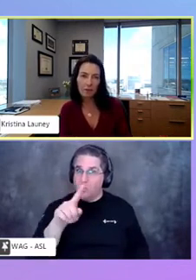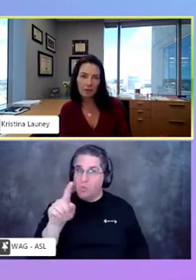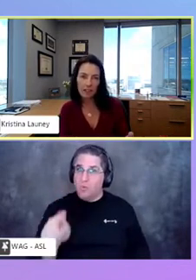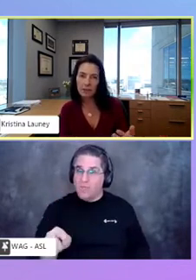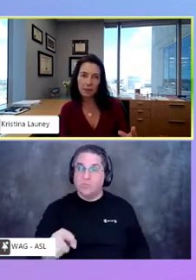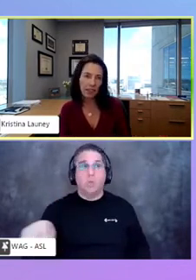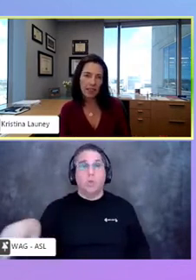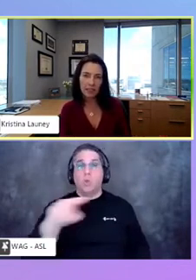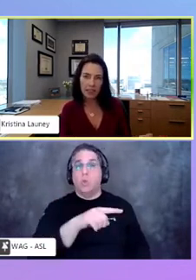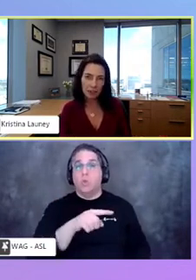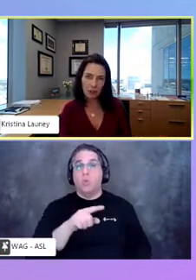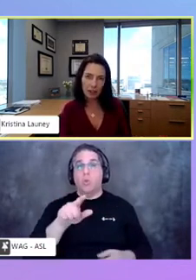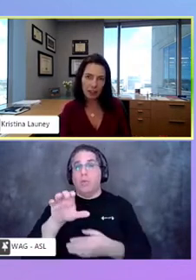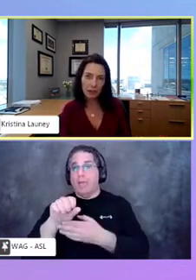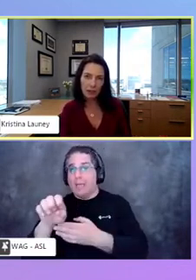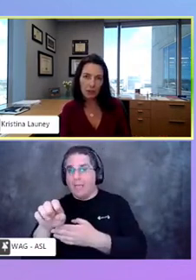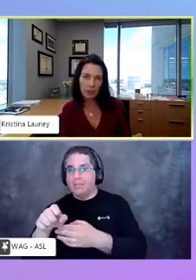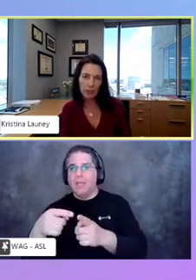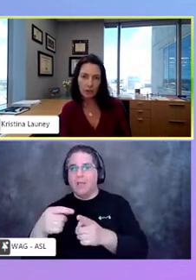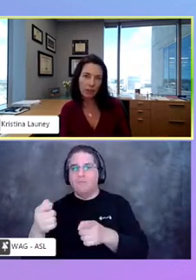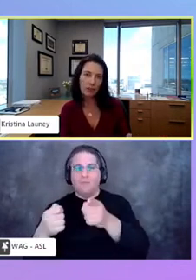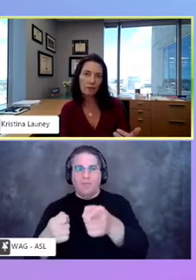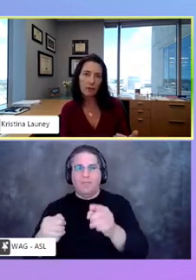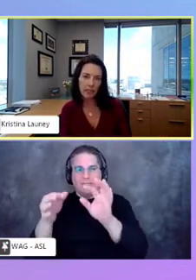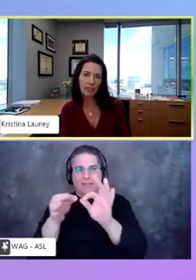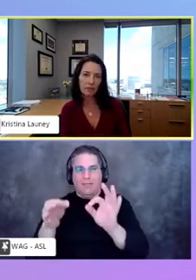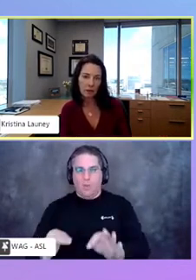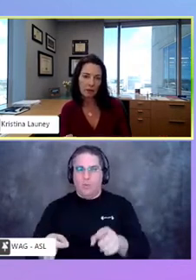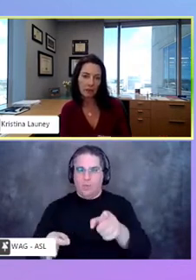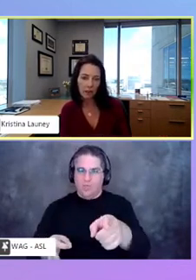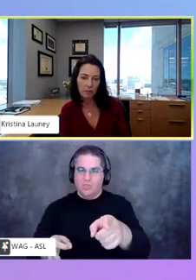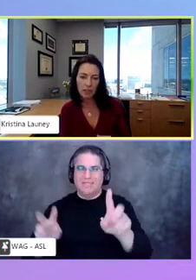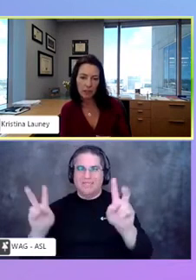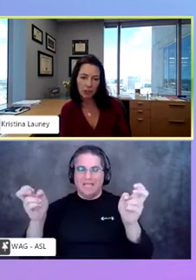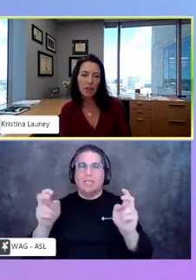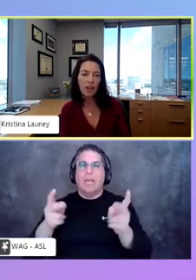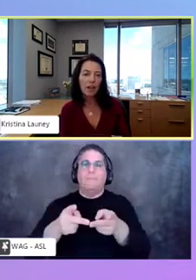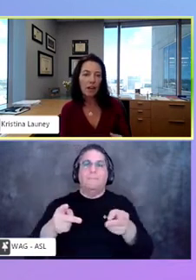can be subject to title three of the ADA. Those cases have